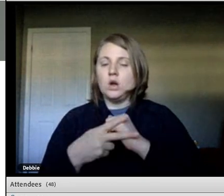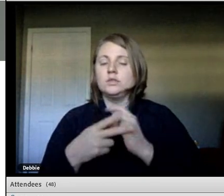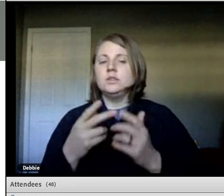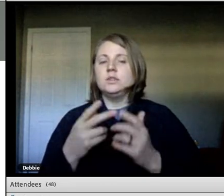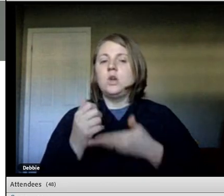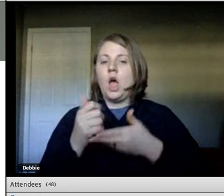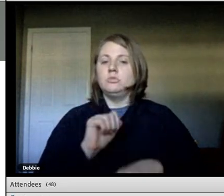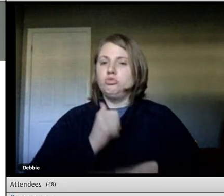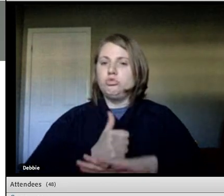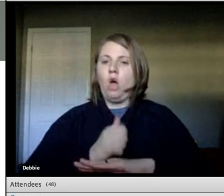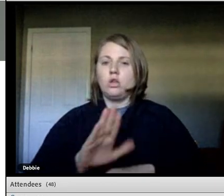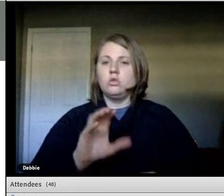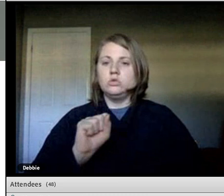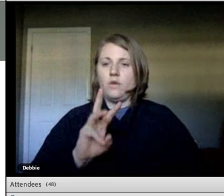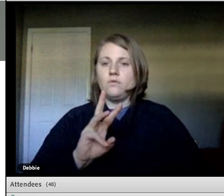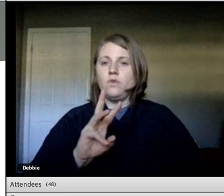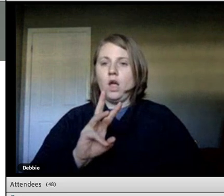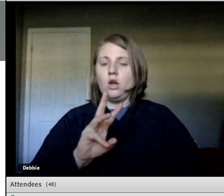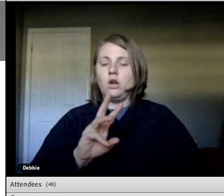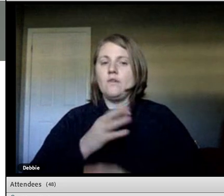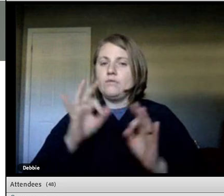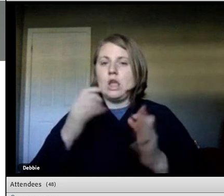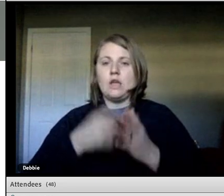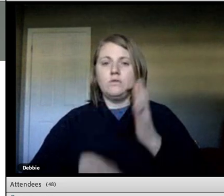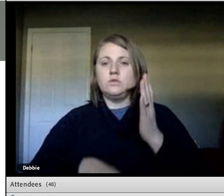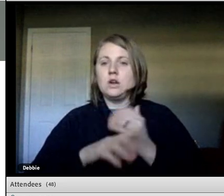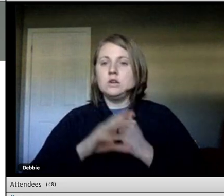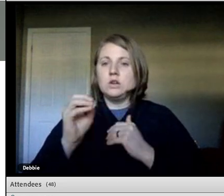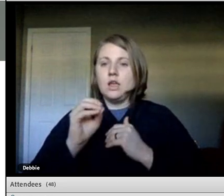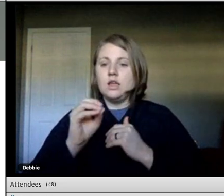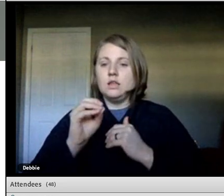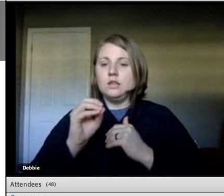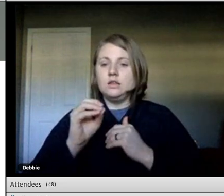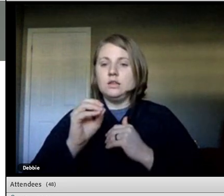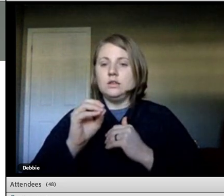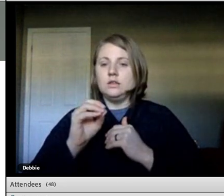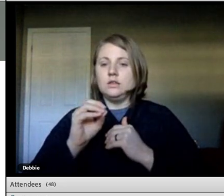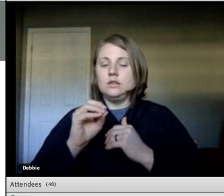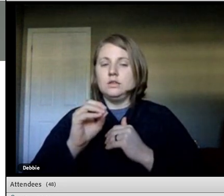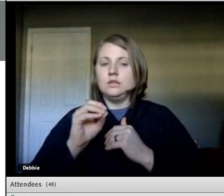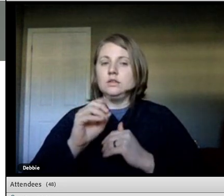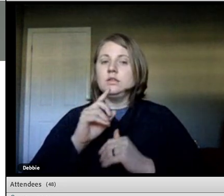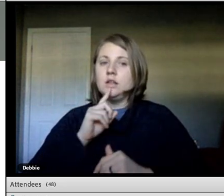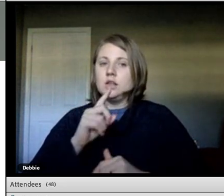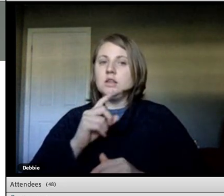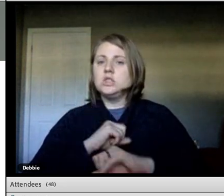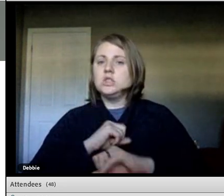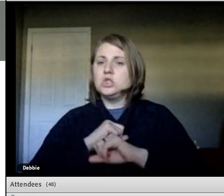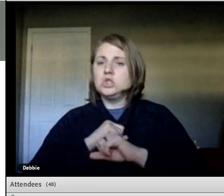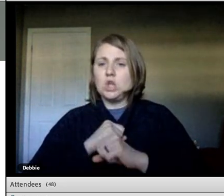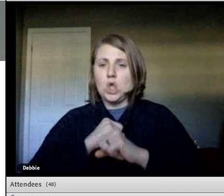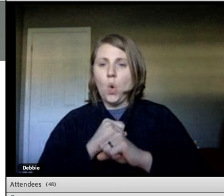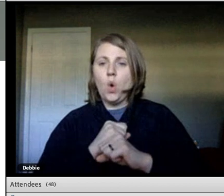and this is free of charge, and it's secure, so what you have to do is only know one password.